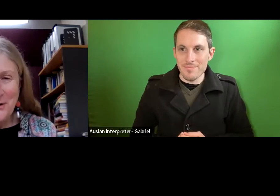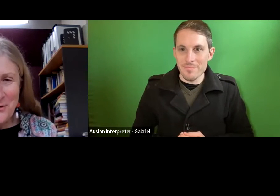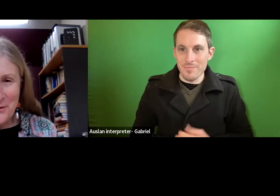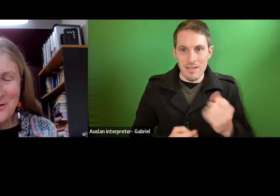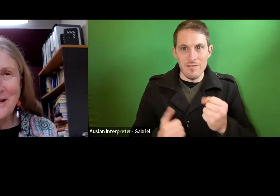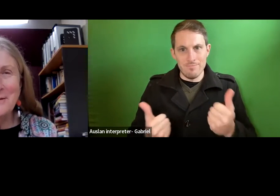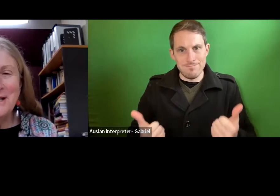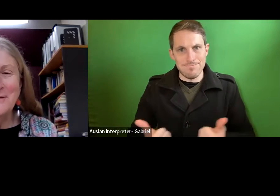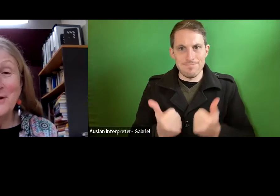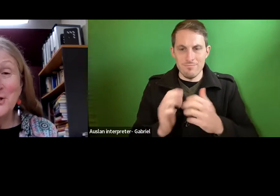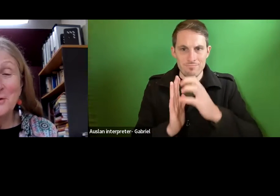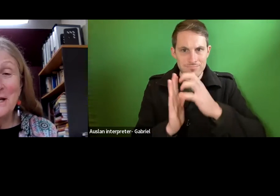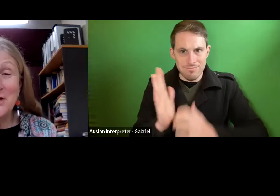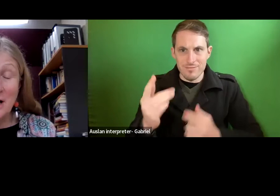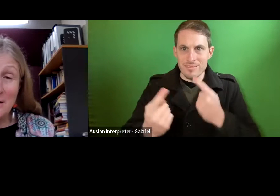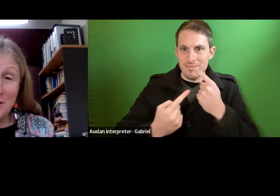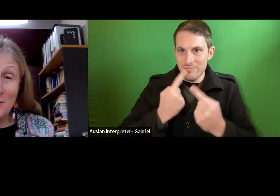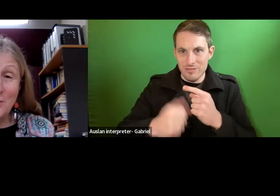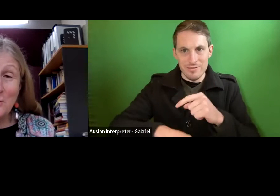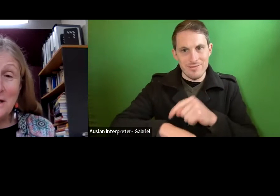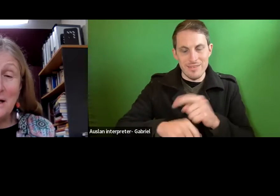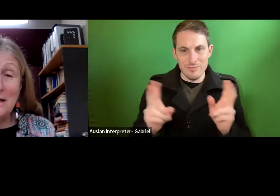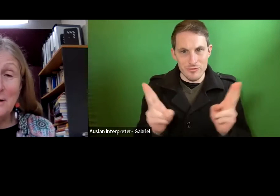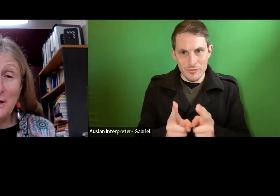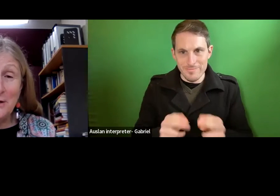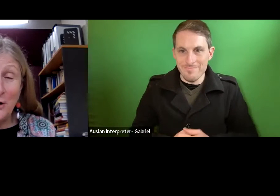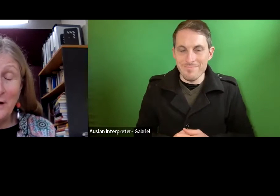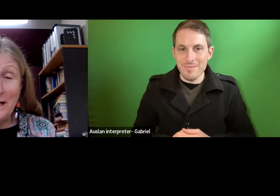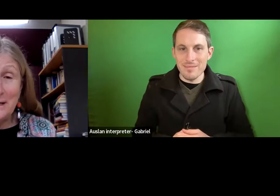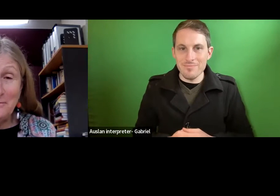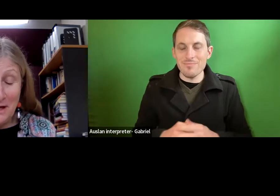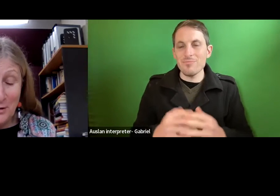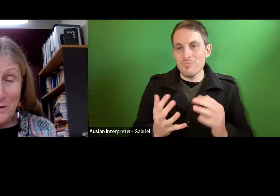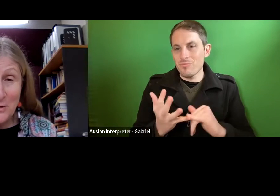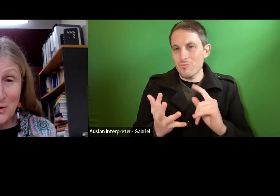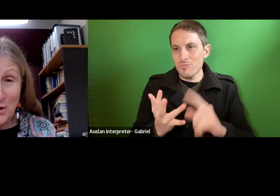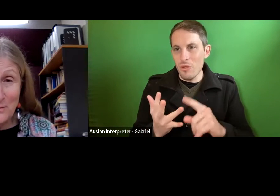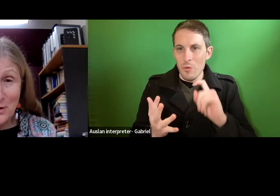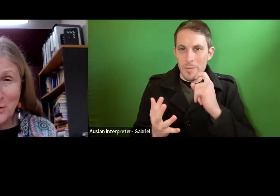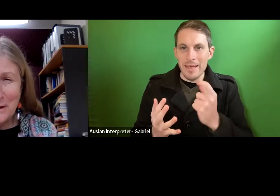through in a very short amount of time, so it will be a little bit of a kind of whistle stop tour.